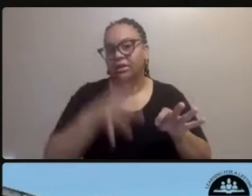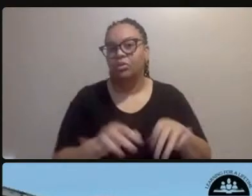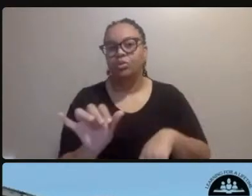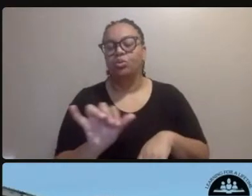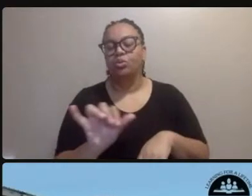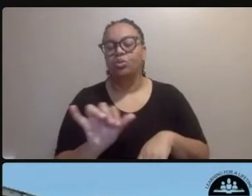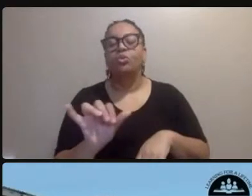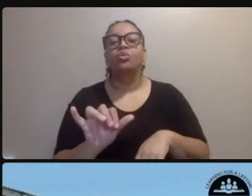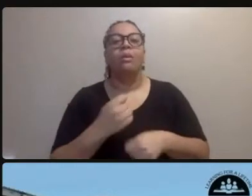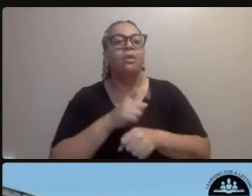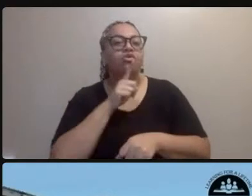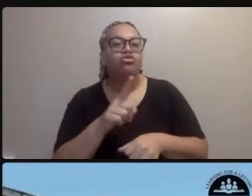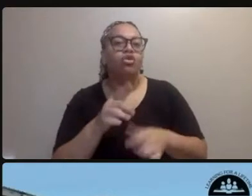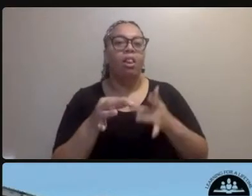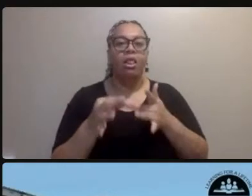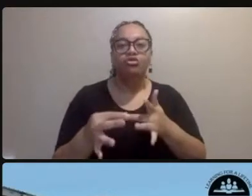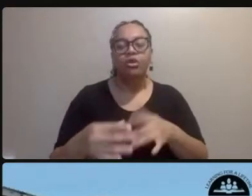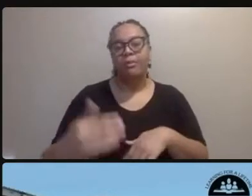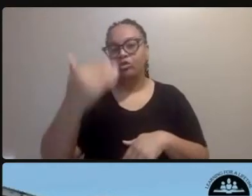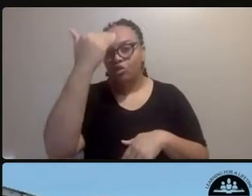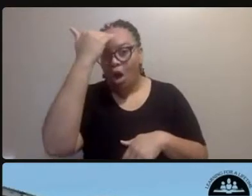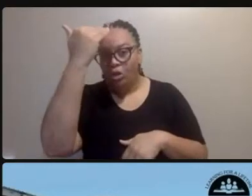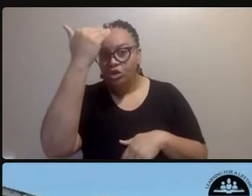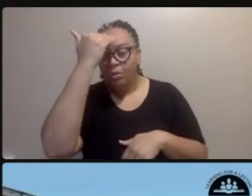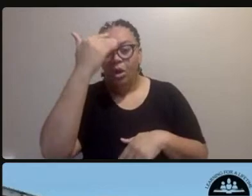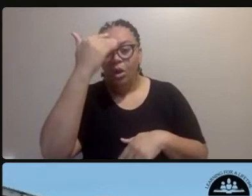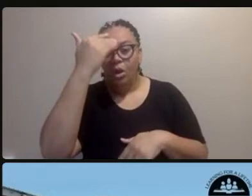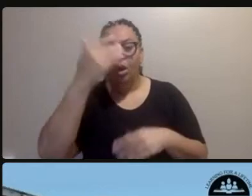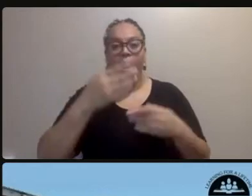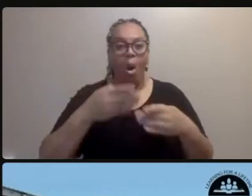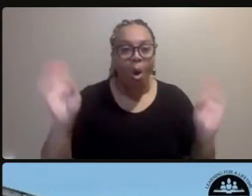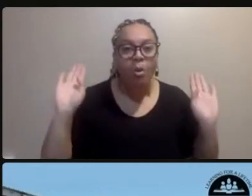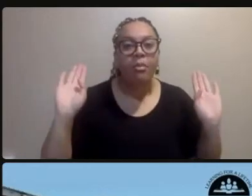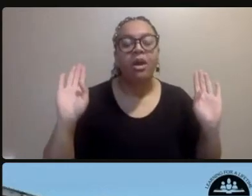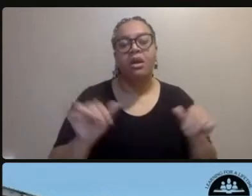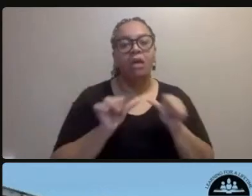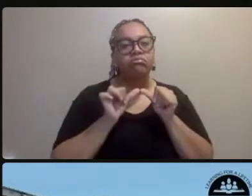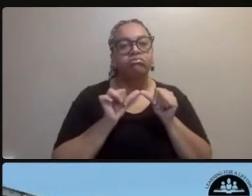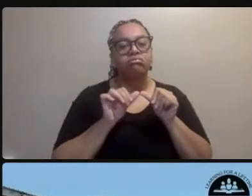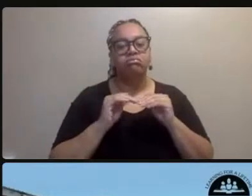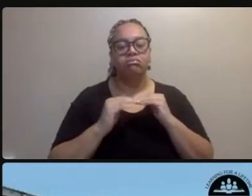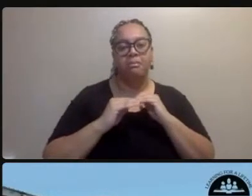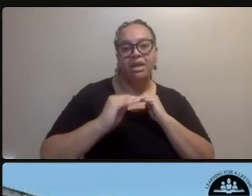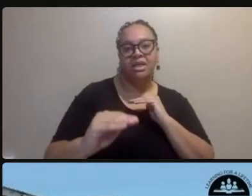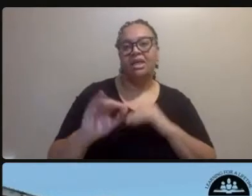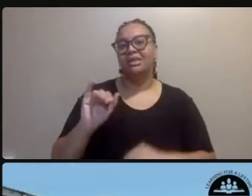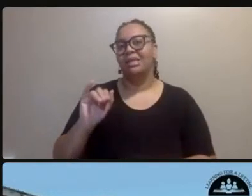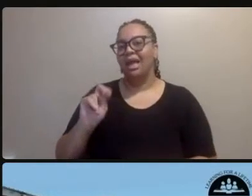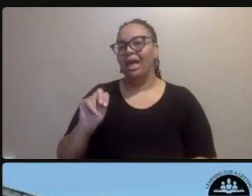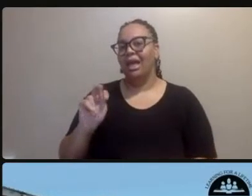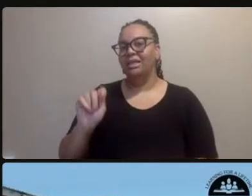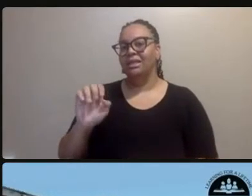IMPORTANT ROLE TO PLAY IS IN ITS MOST IMPORTANT DECISION TO